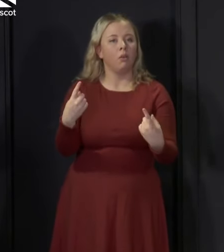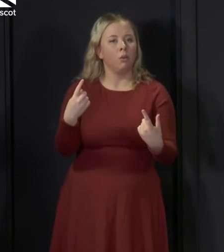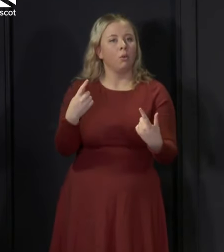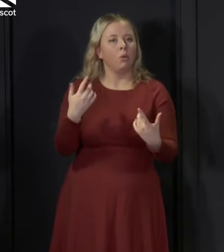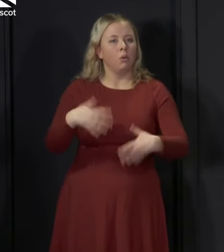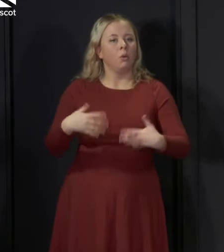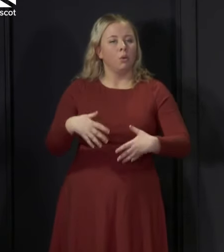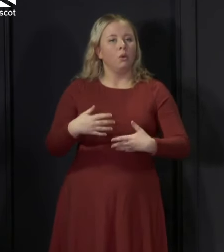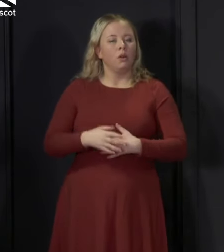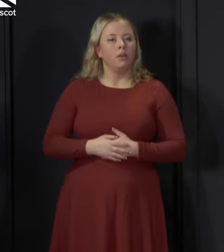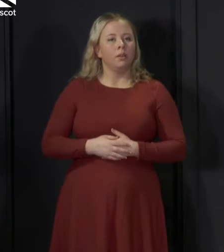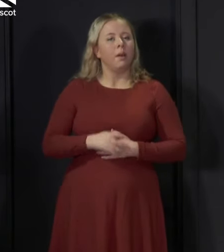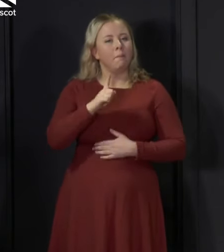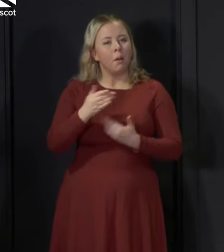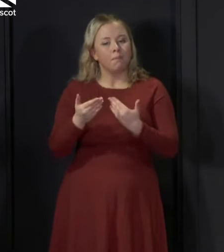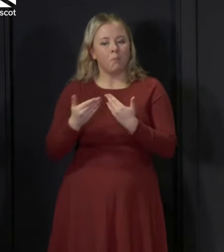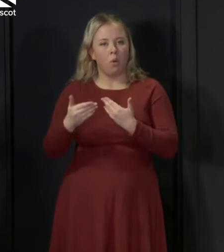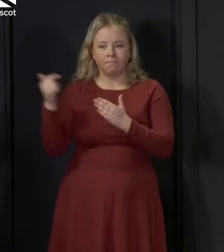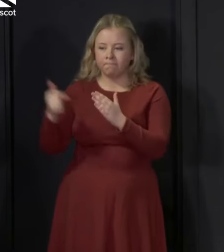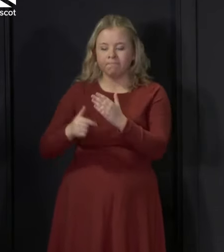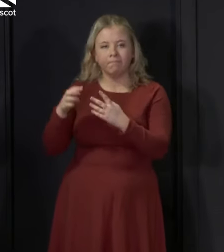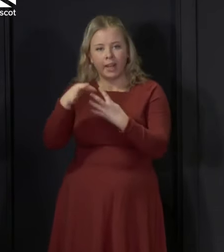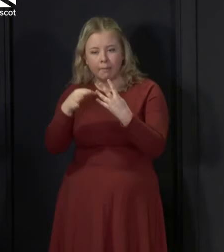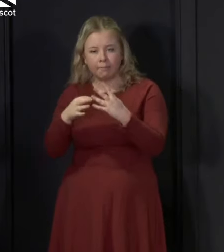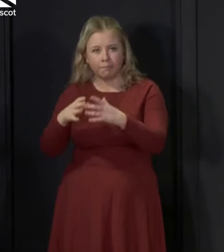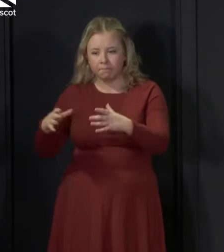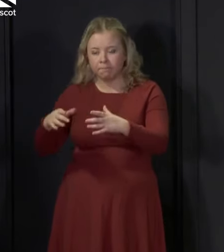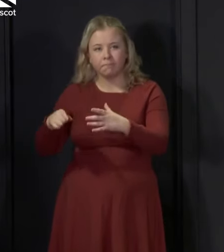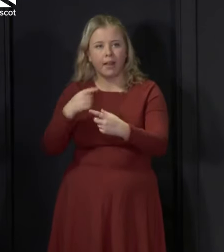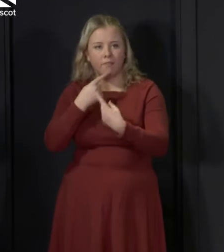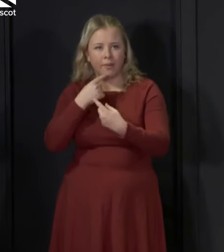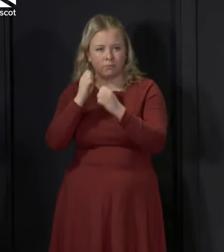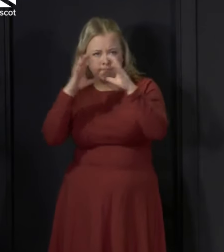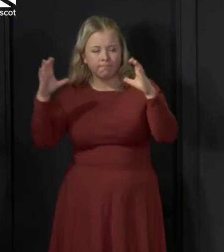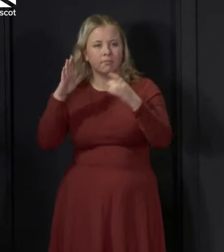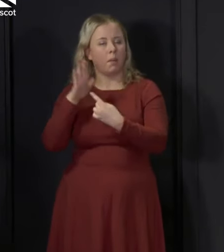But this more comprehensive information is vital, because it does help to give us as